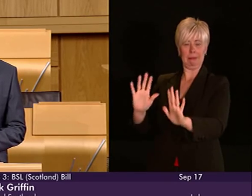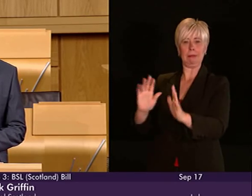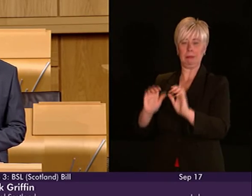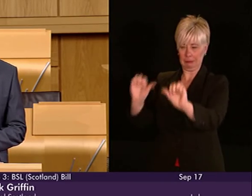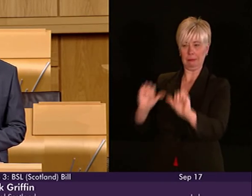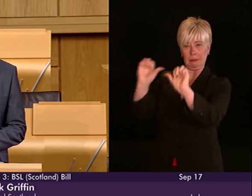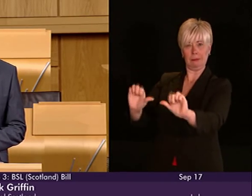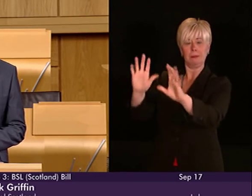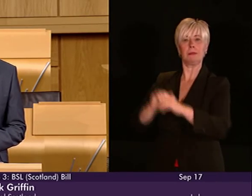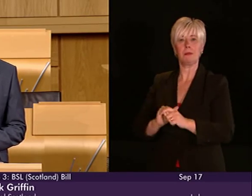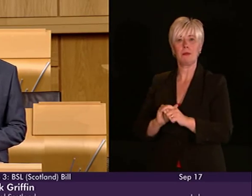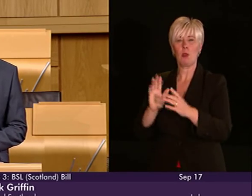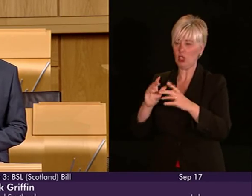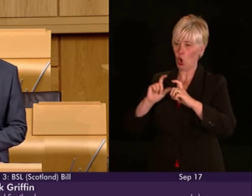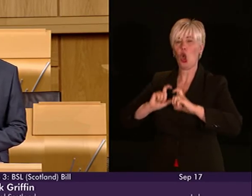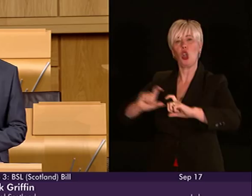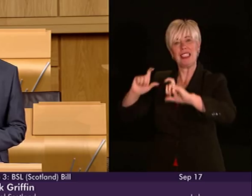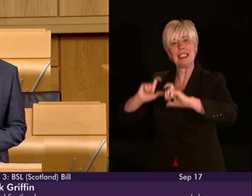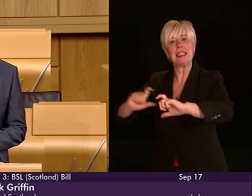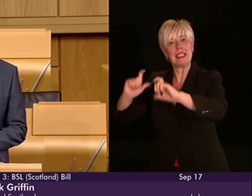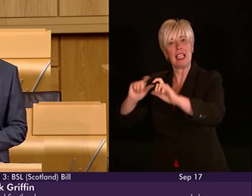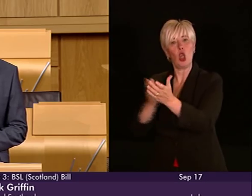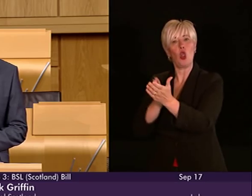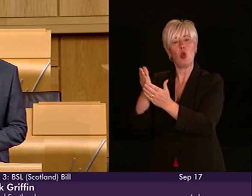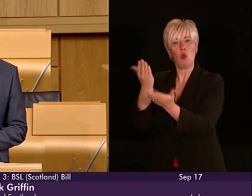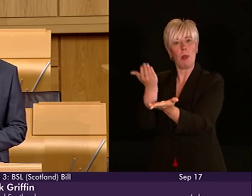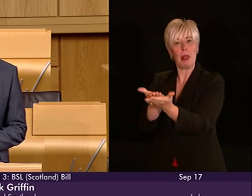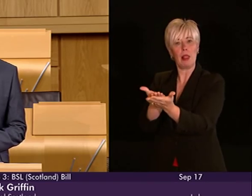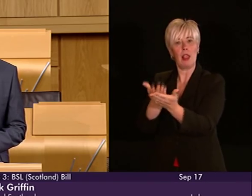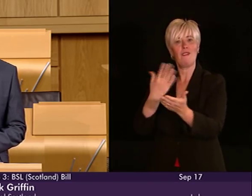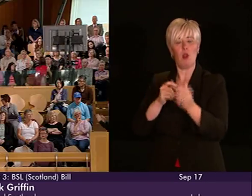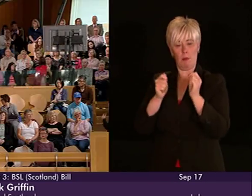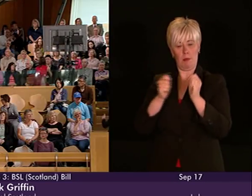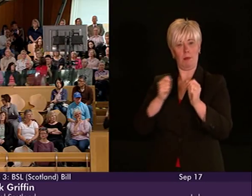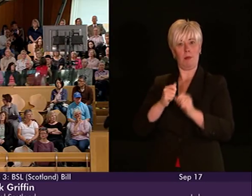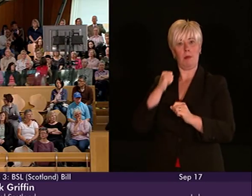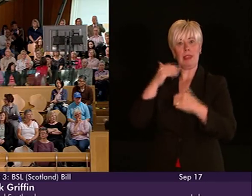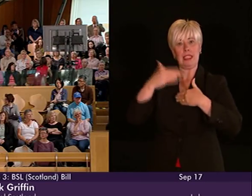consistency in references throughout the bill following stage 2 amendments. I am happy to support the amendments.